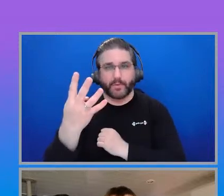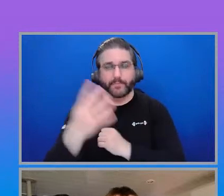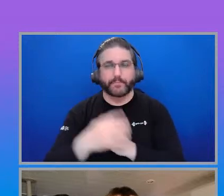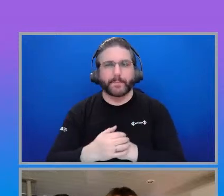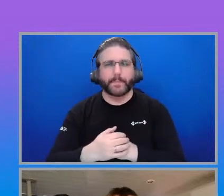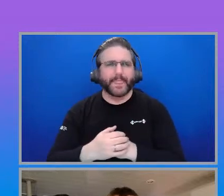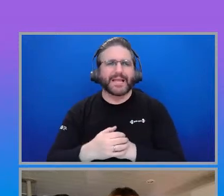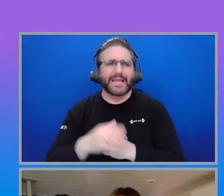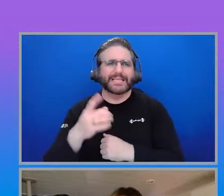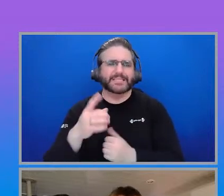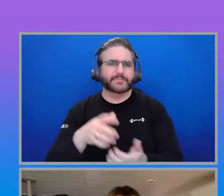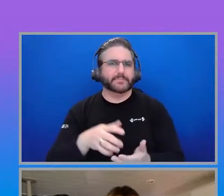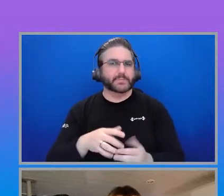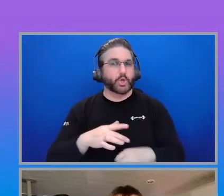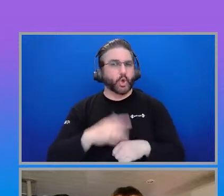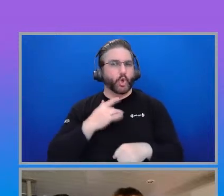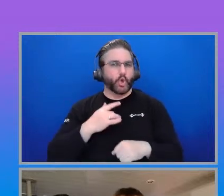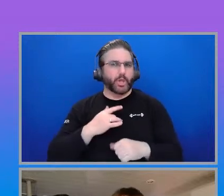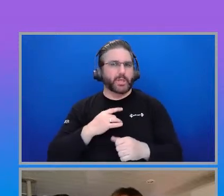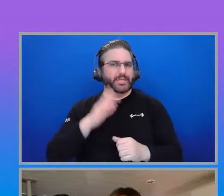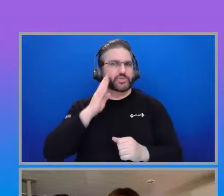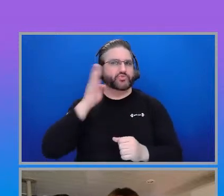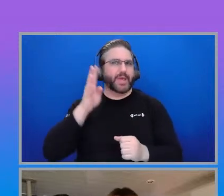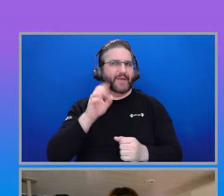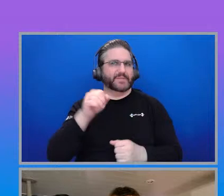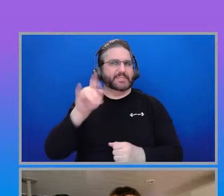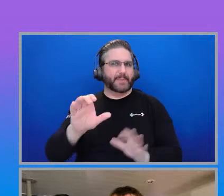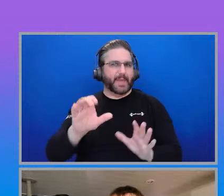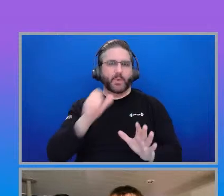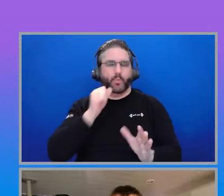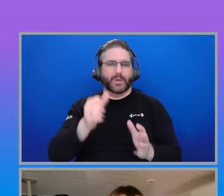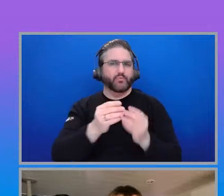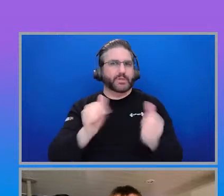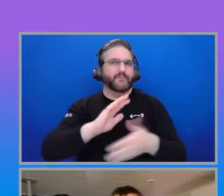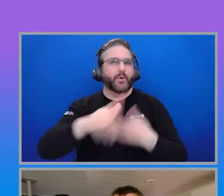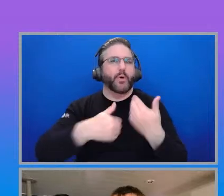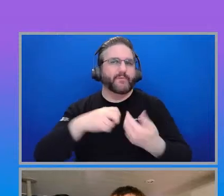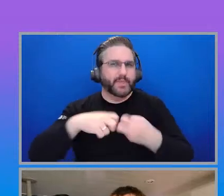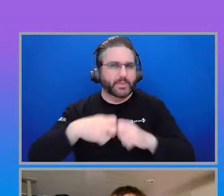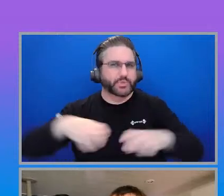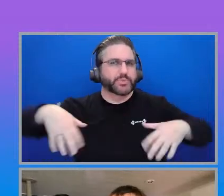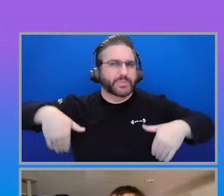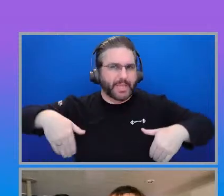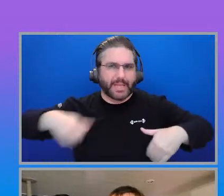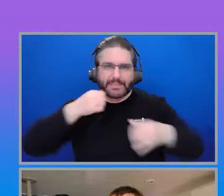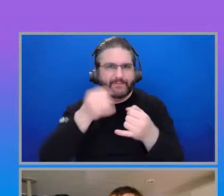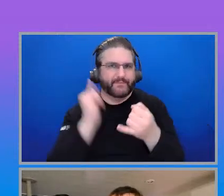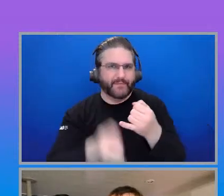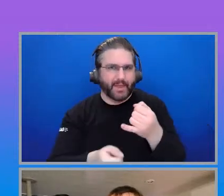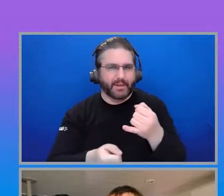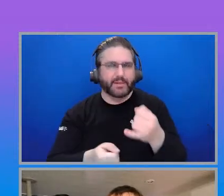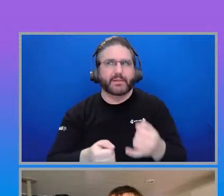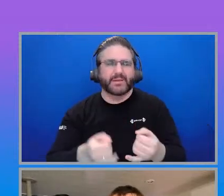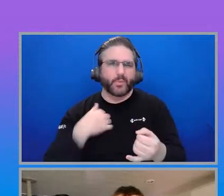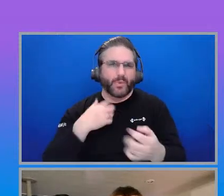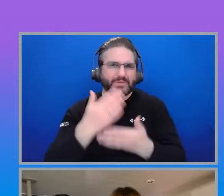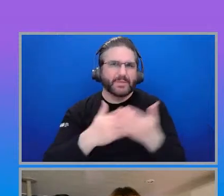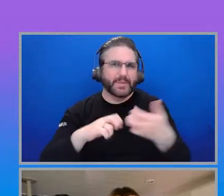resolutions in the working group. We're not through resolving every possible issue